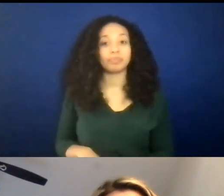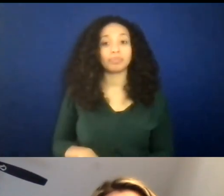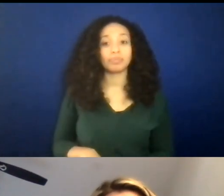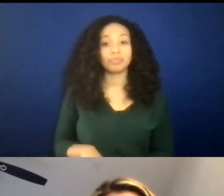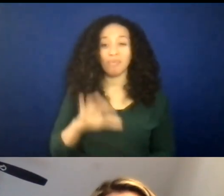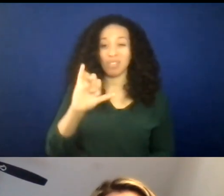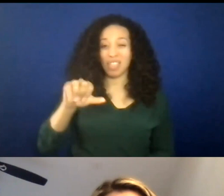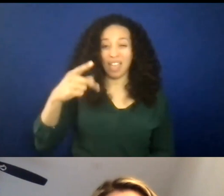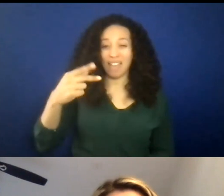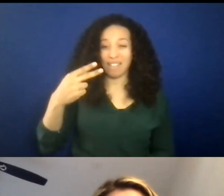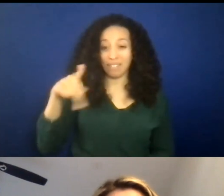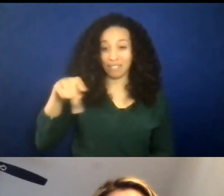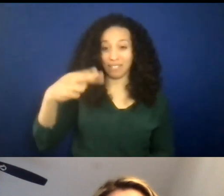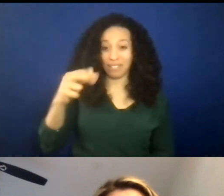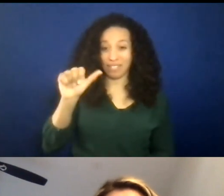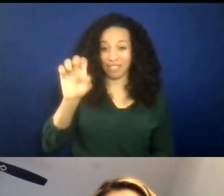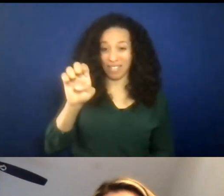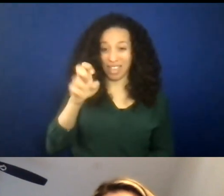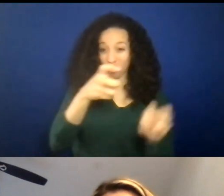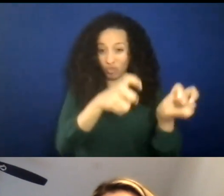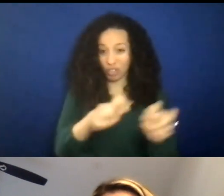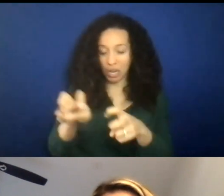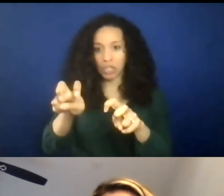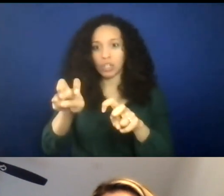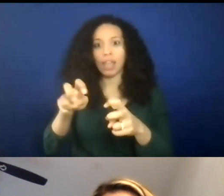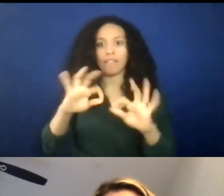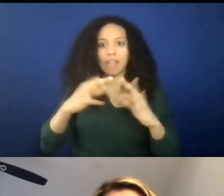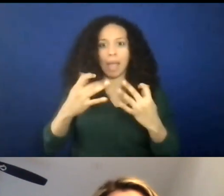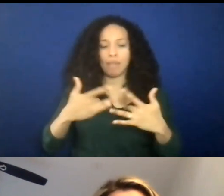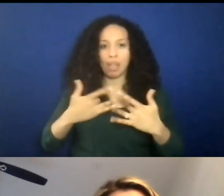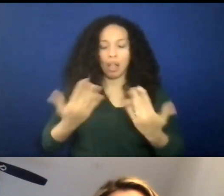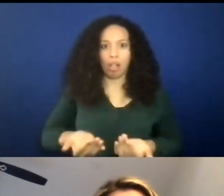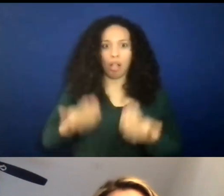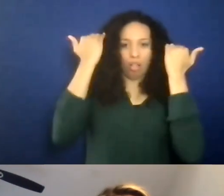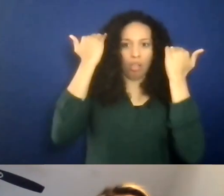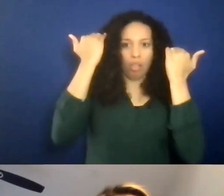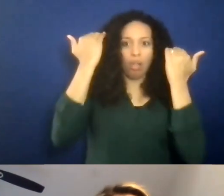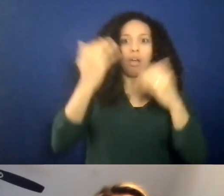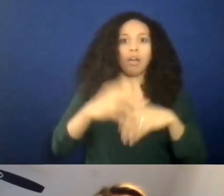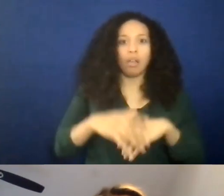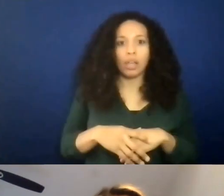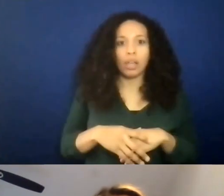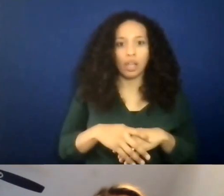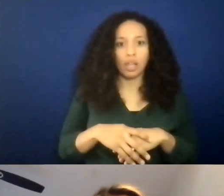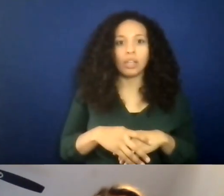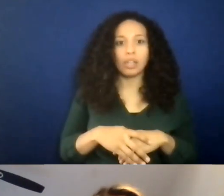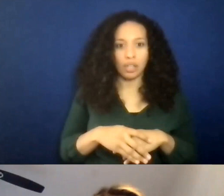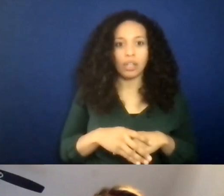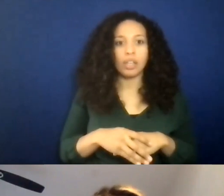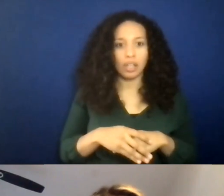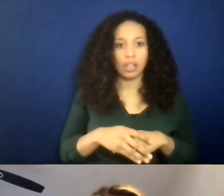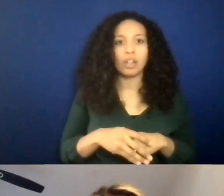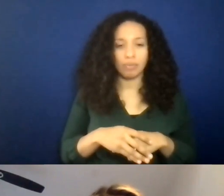daunting to a lot of families and very often as you presented, teams will come to a meeting